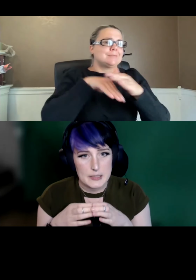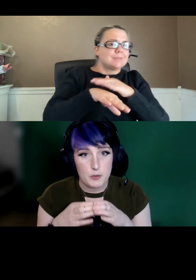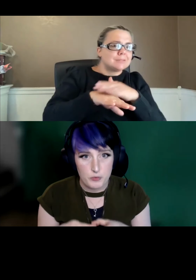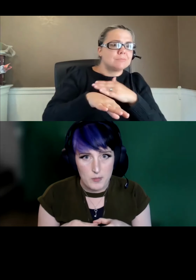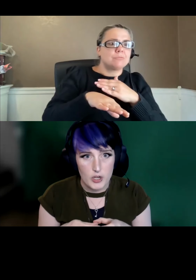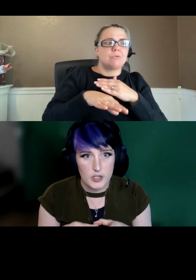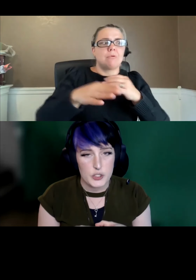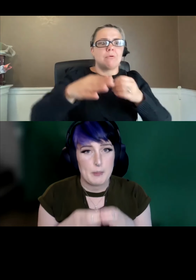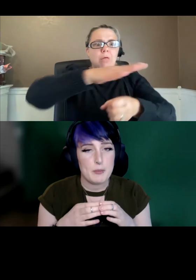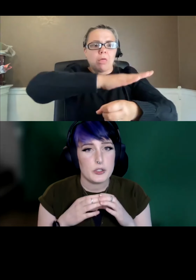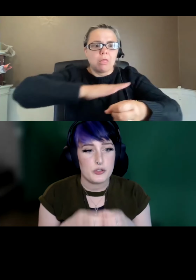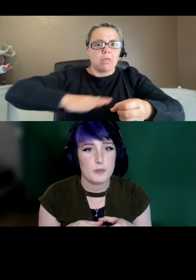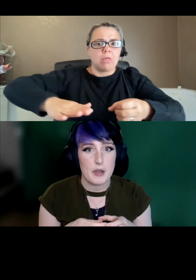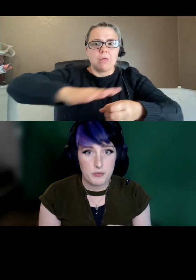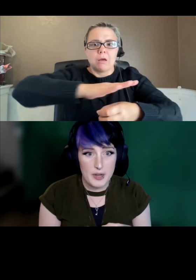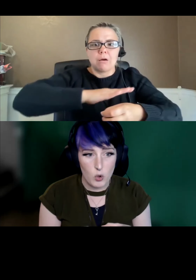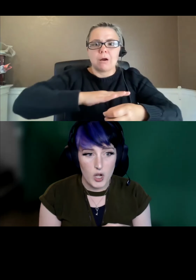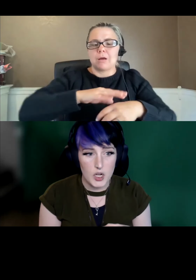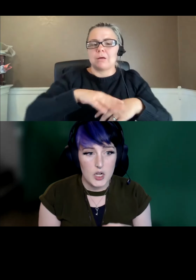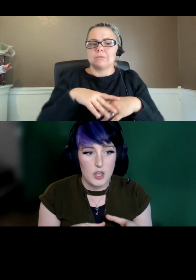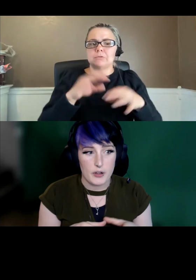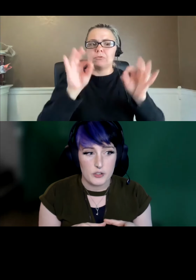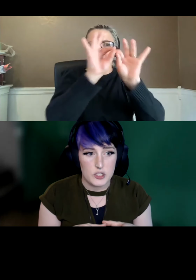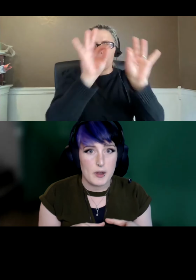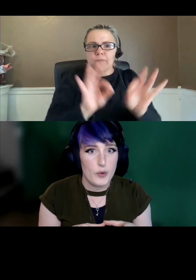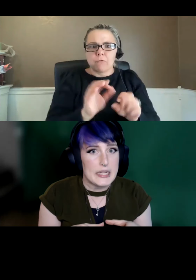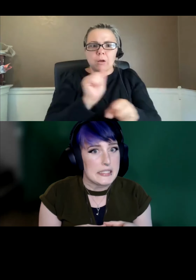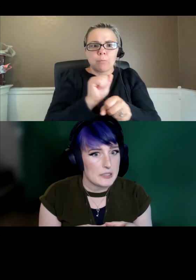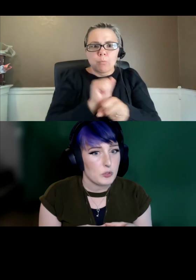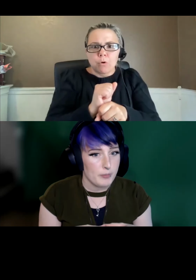accessible framework. So when people consume that framework, they're consuming already accessible